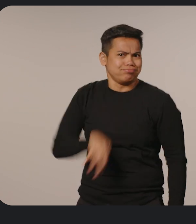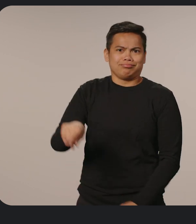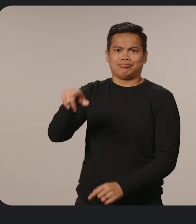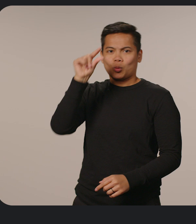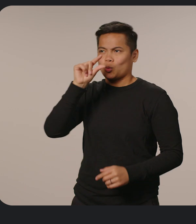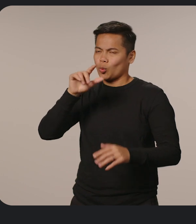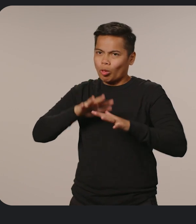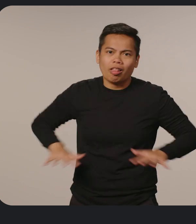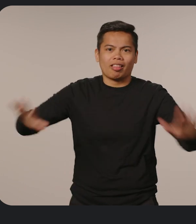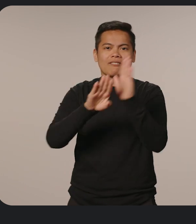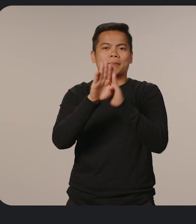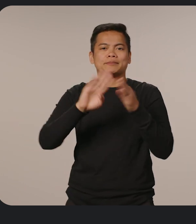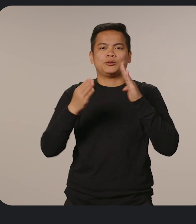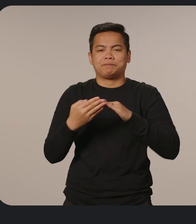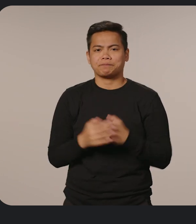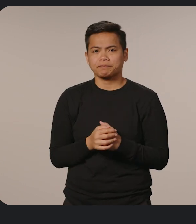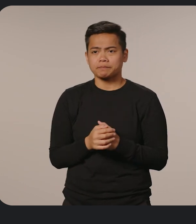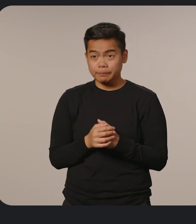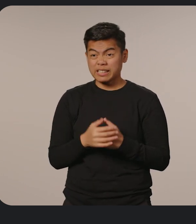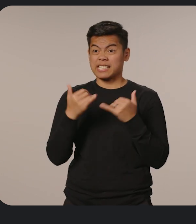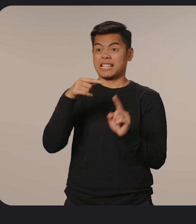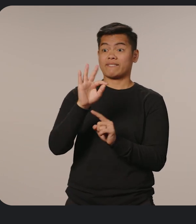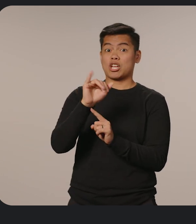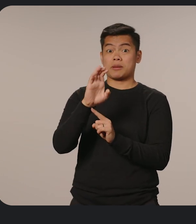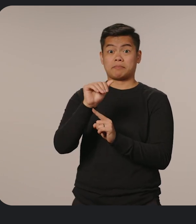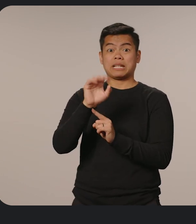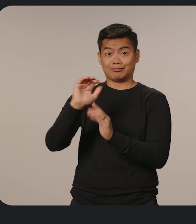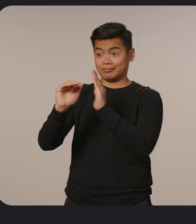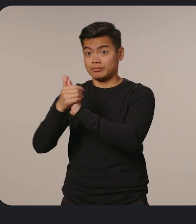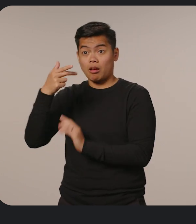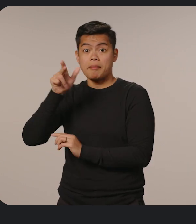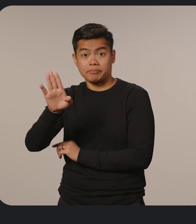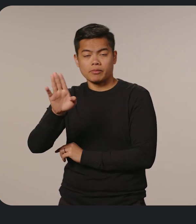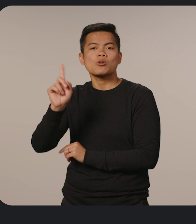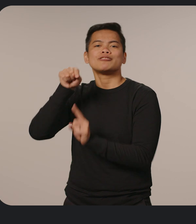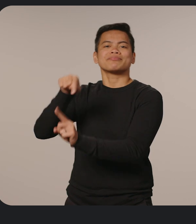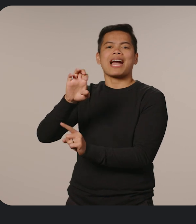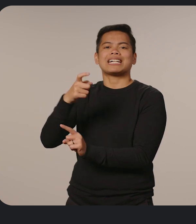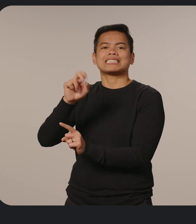Google developer community check out the Firebase extensions Hub at